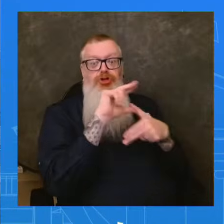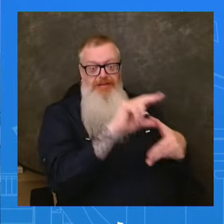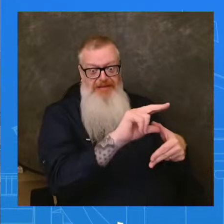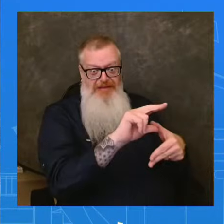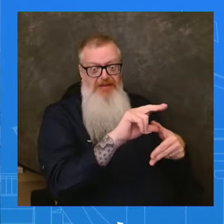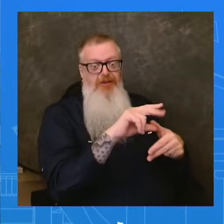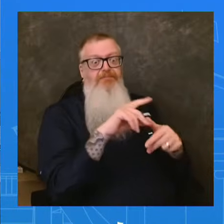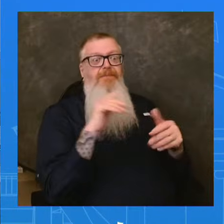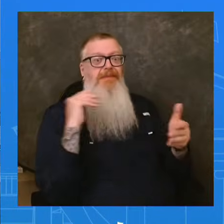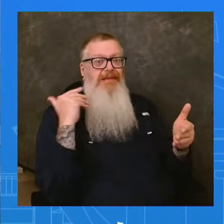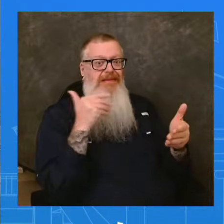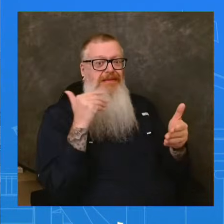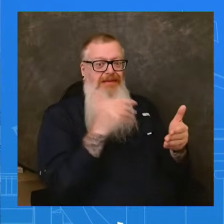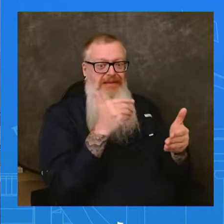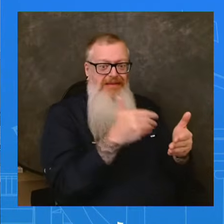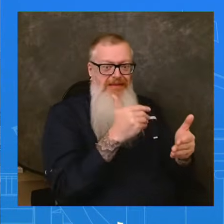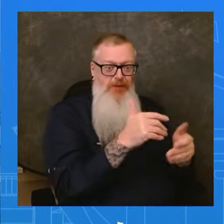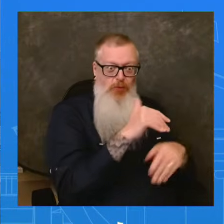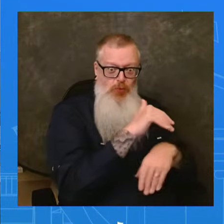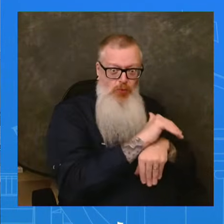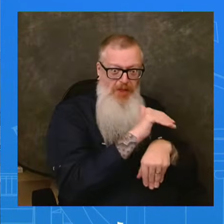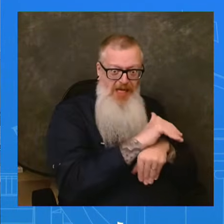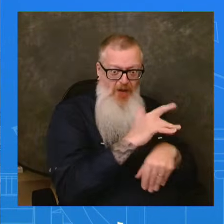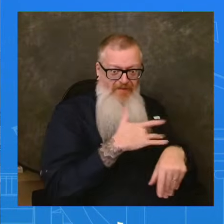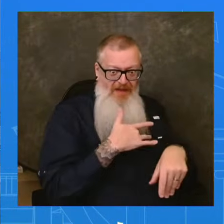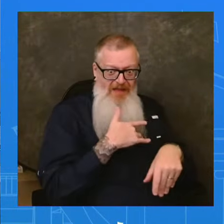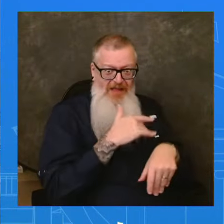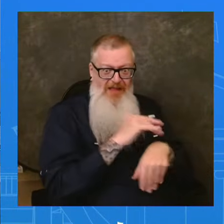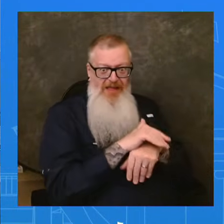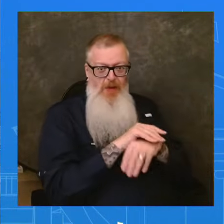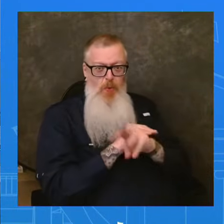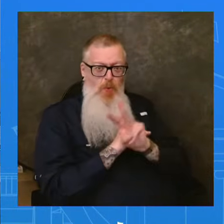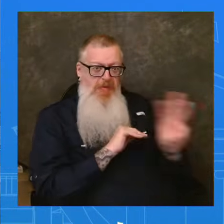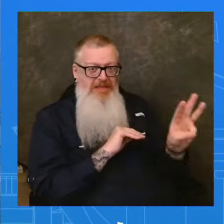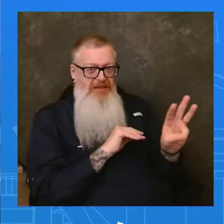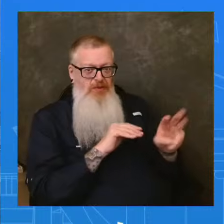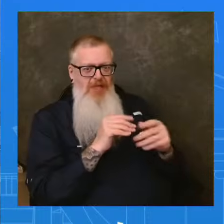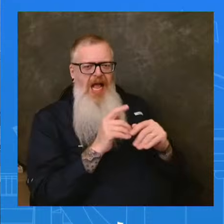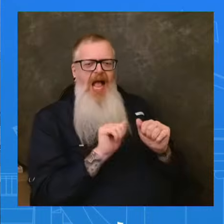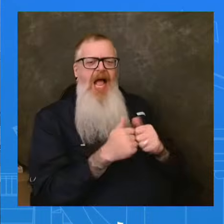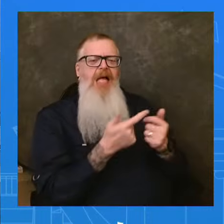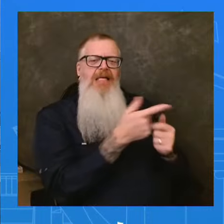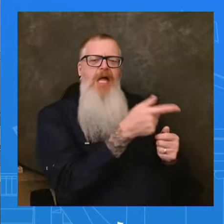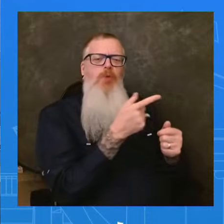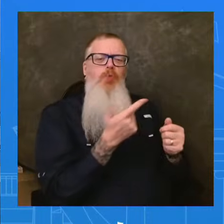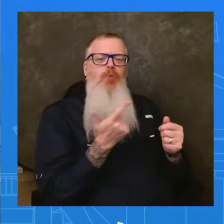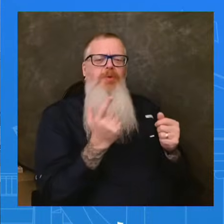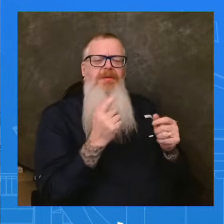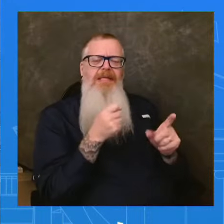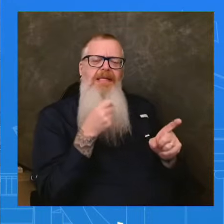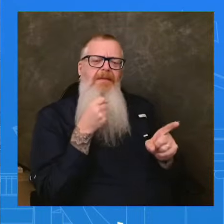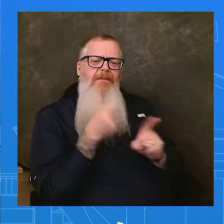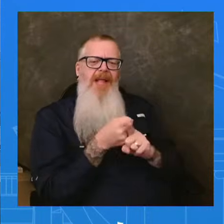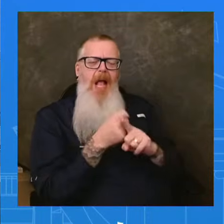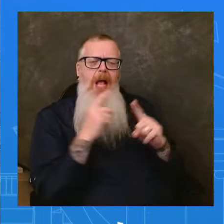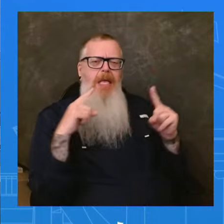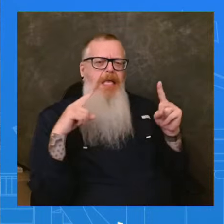To what extent does that add to the complications or the dangers for residents? And -- and just how unique is it, the fact that it will be a hurricane